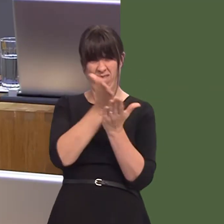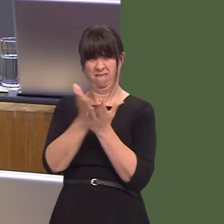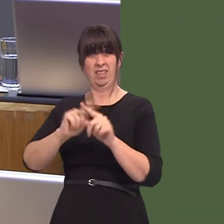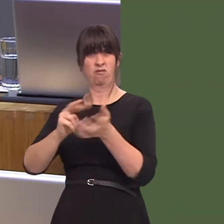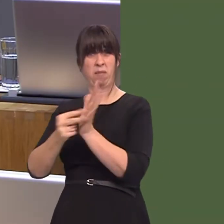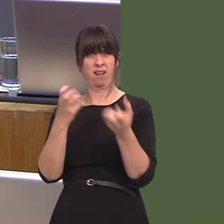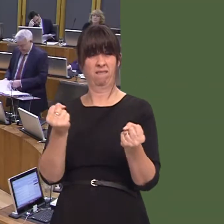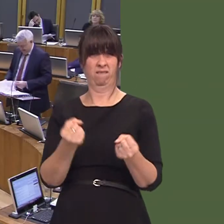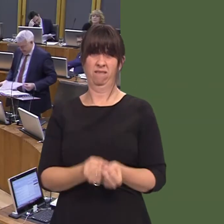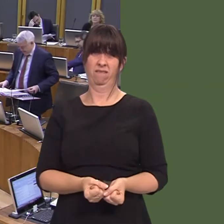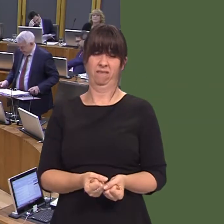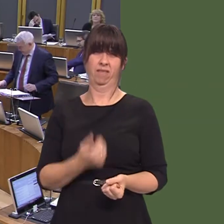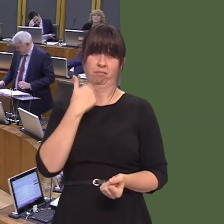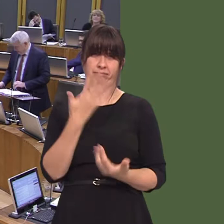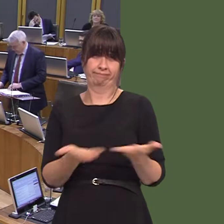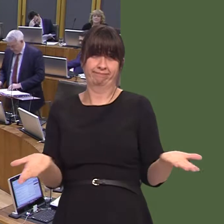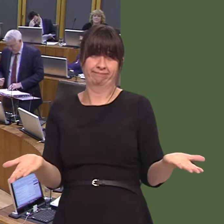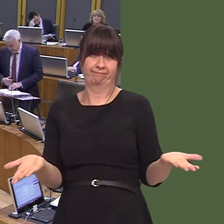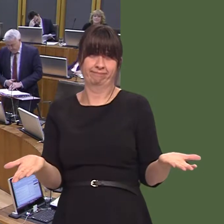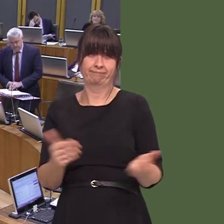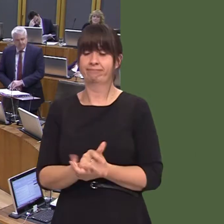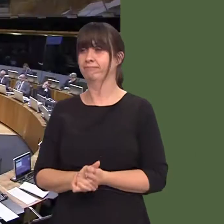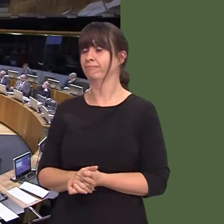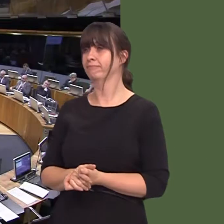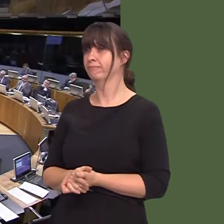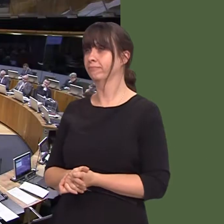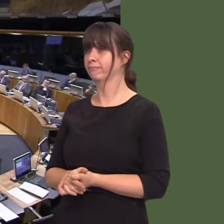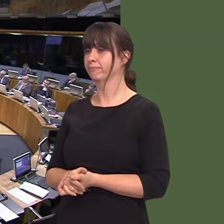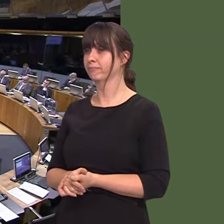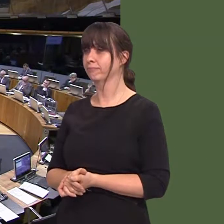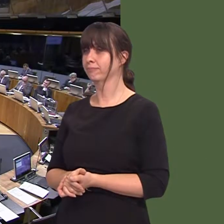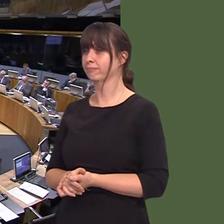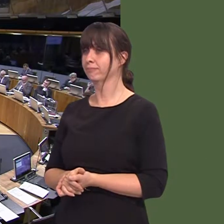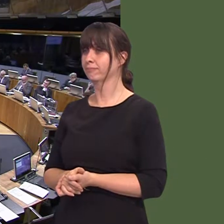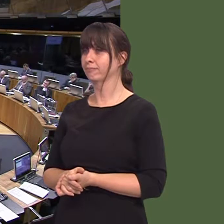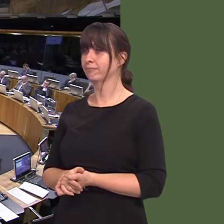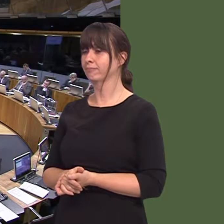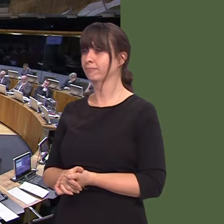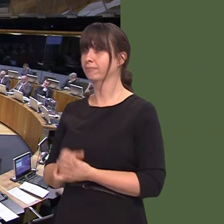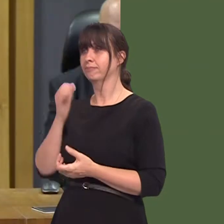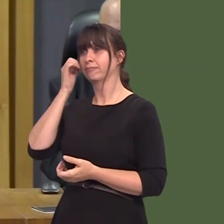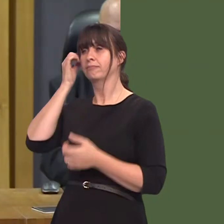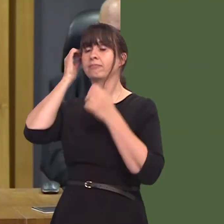David Melding: First Minister, Iím sure youíll join with me in commending the work of the